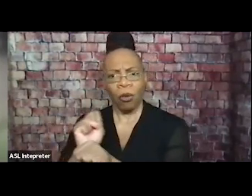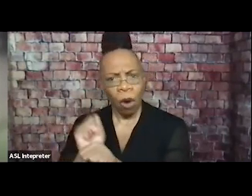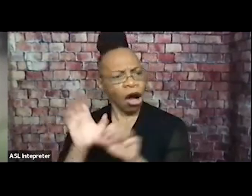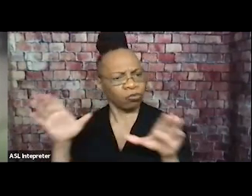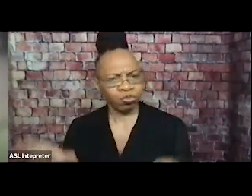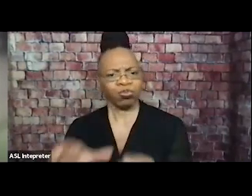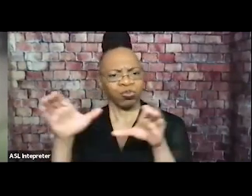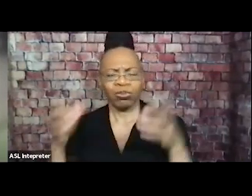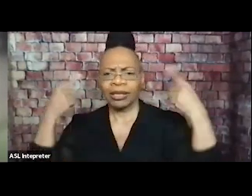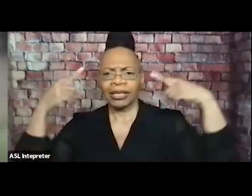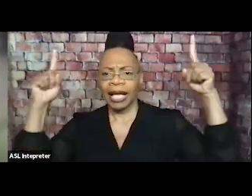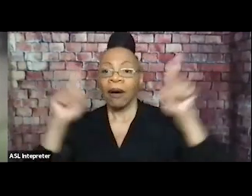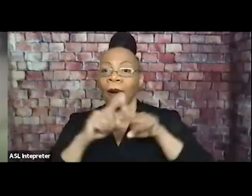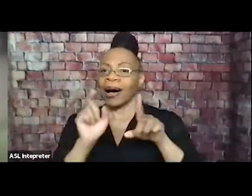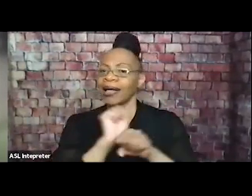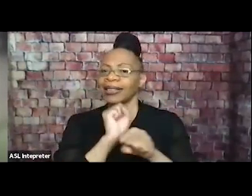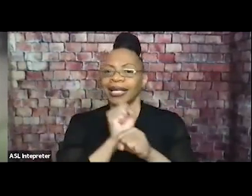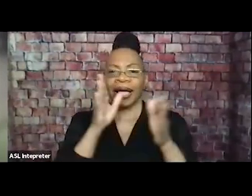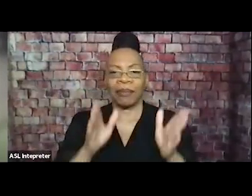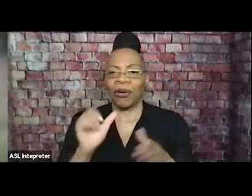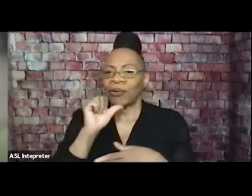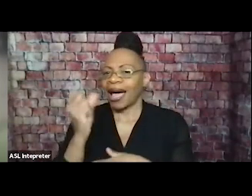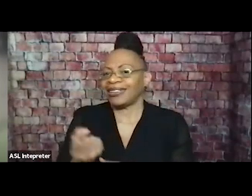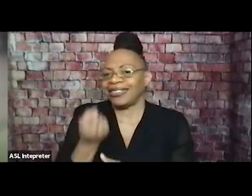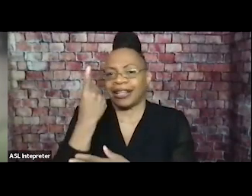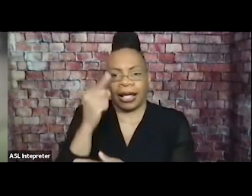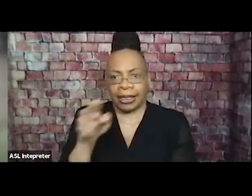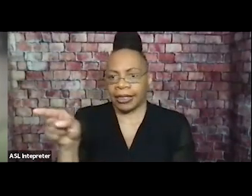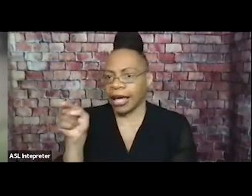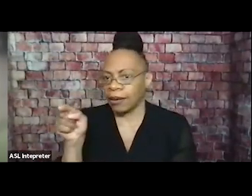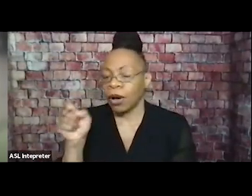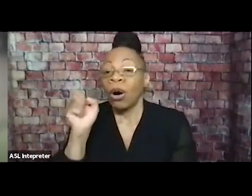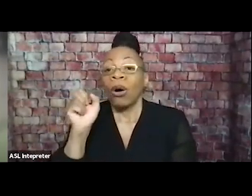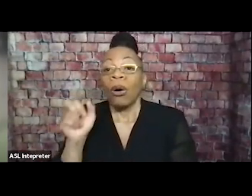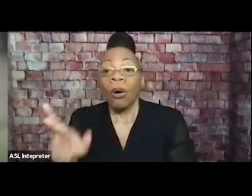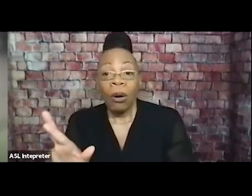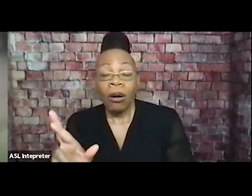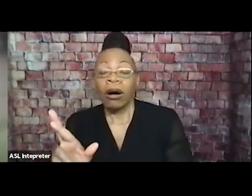but their employers just didn't understand them, or they didn't see the vision